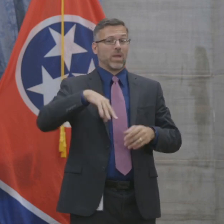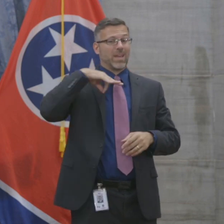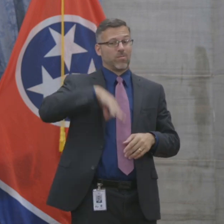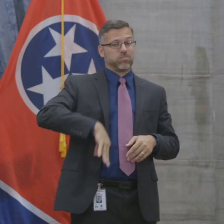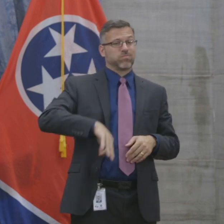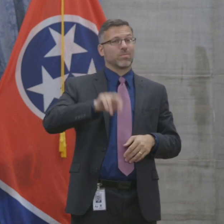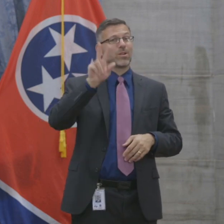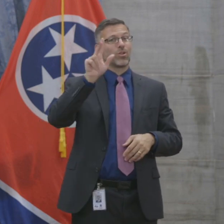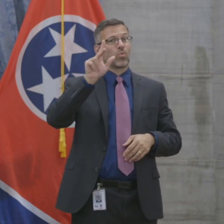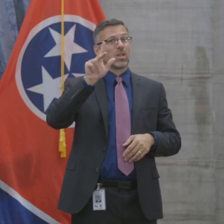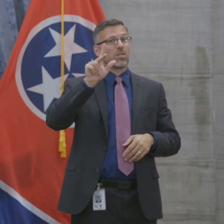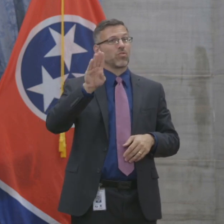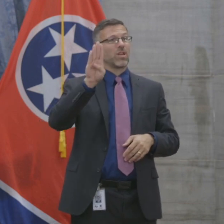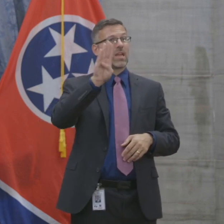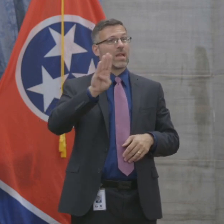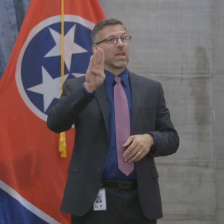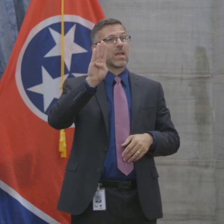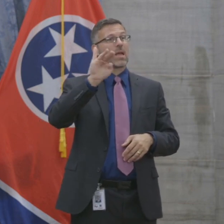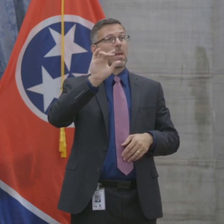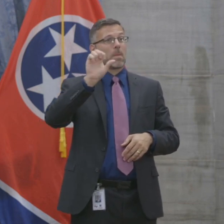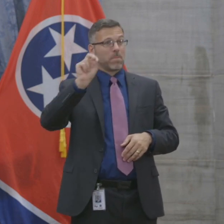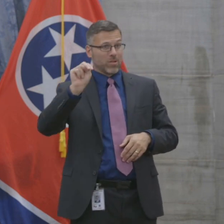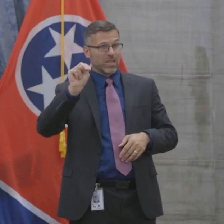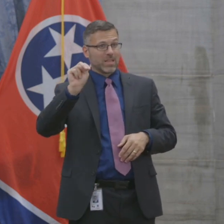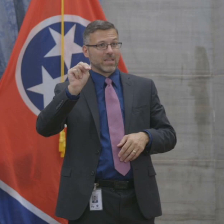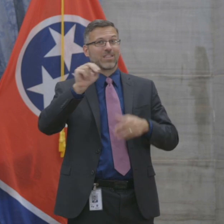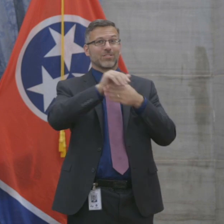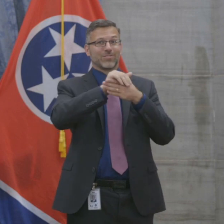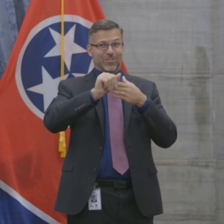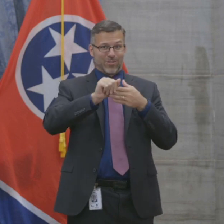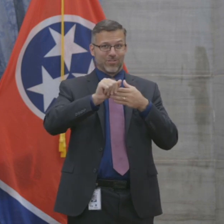impact , economic impact of tourism in Tennessee in 2019.